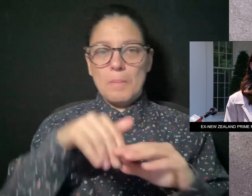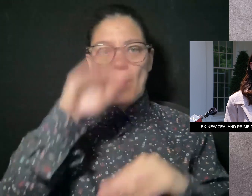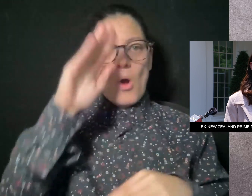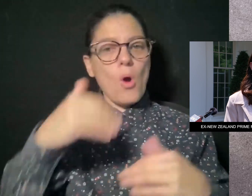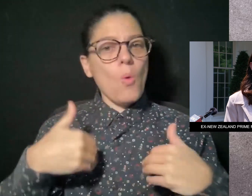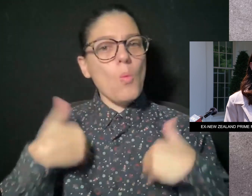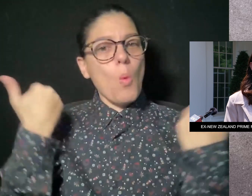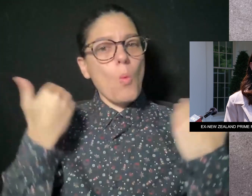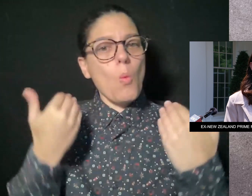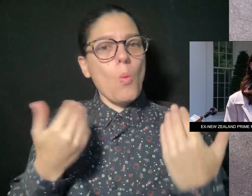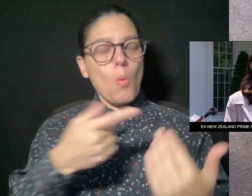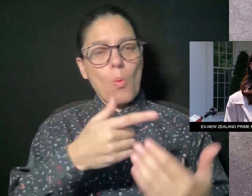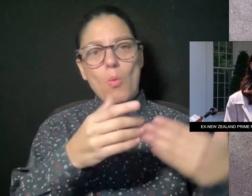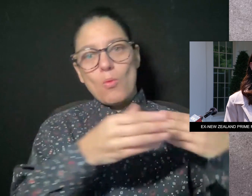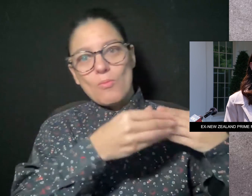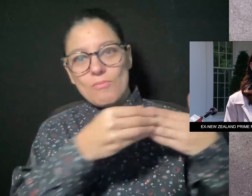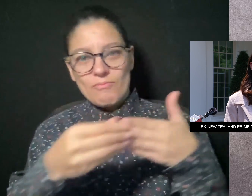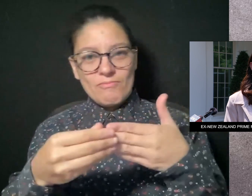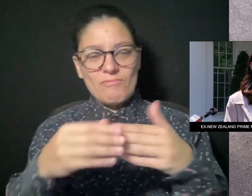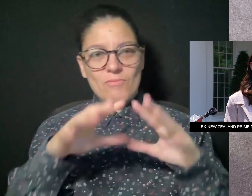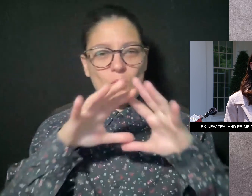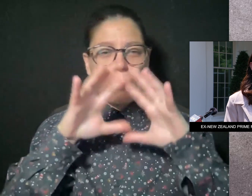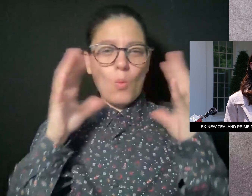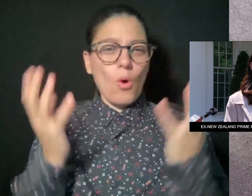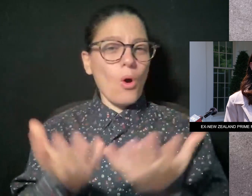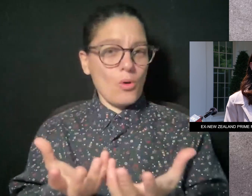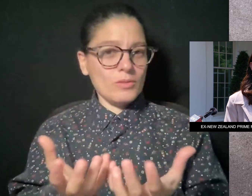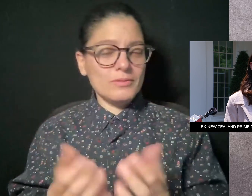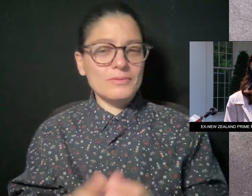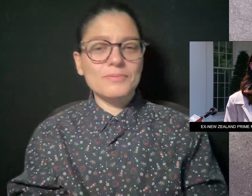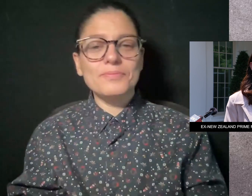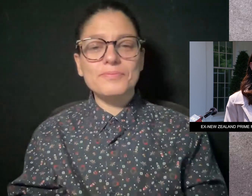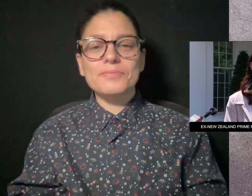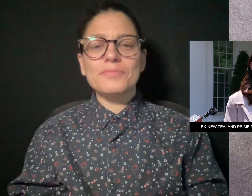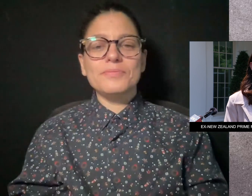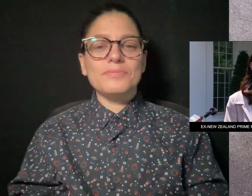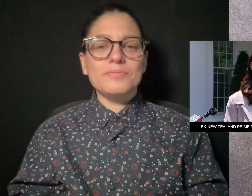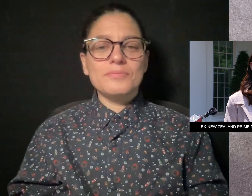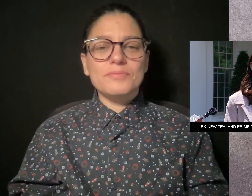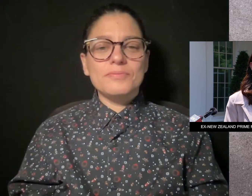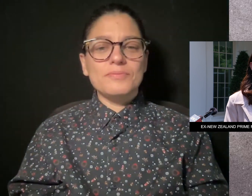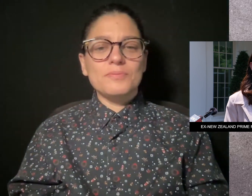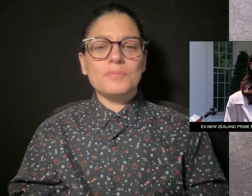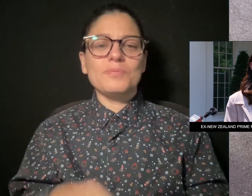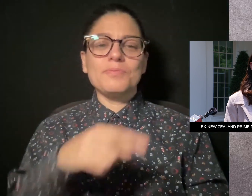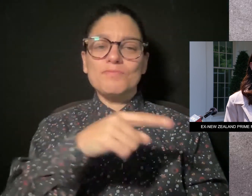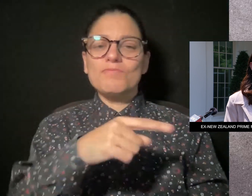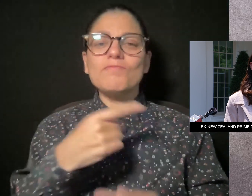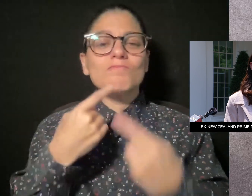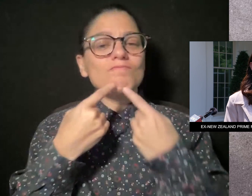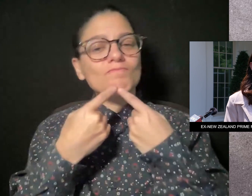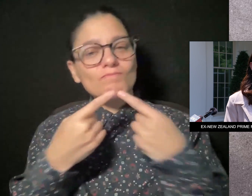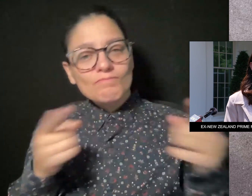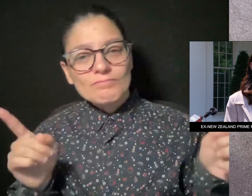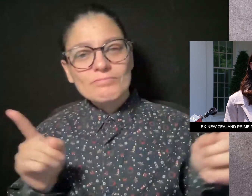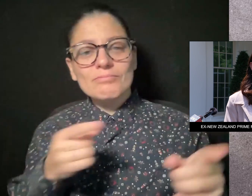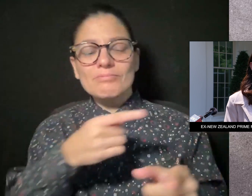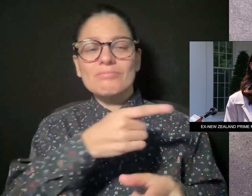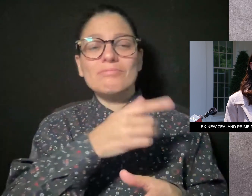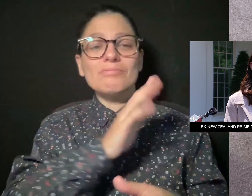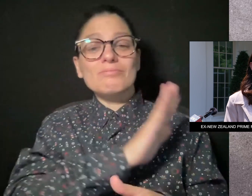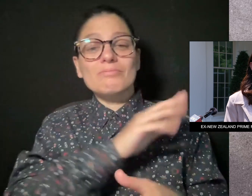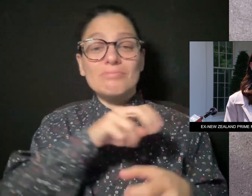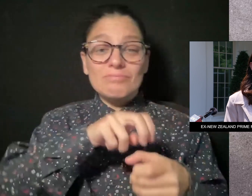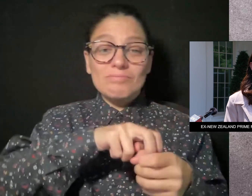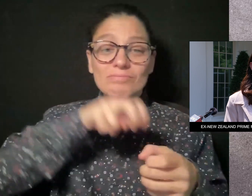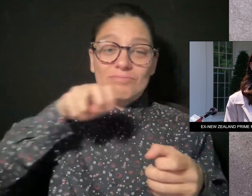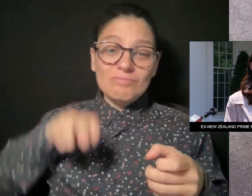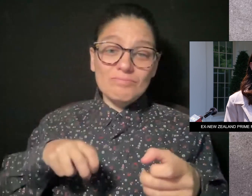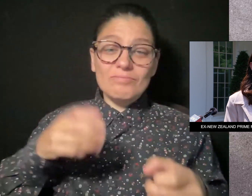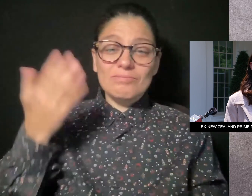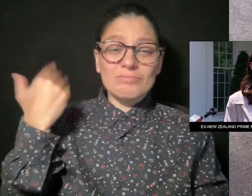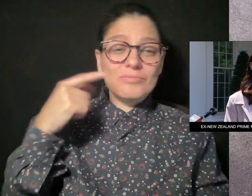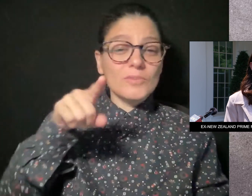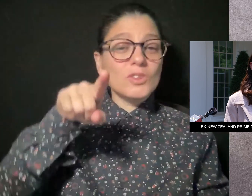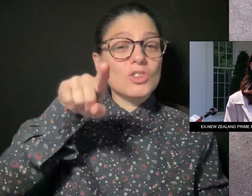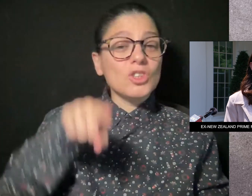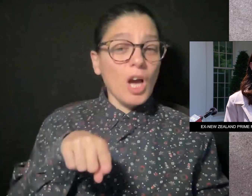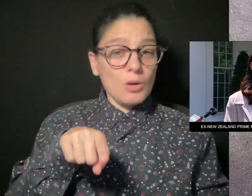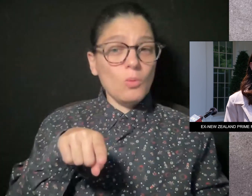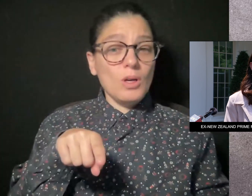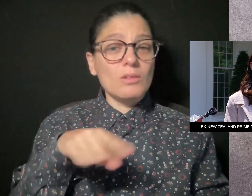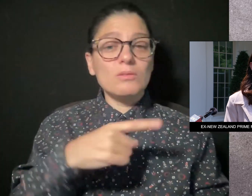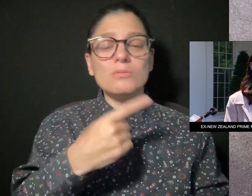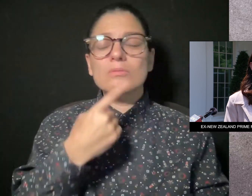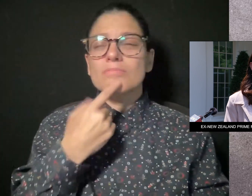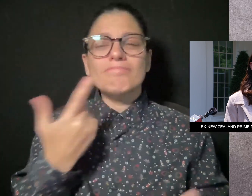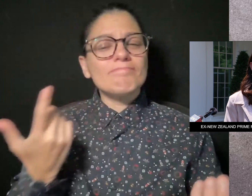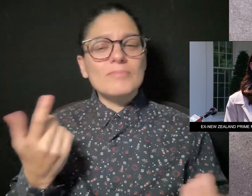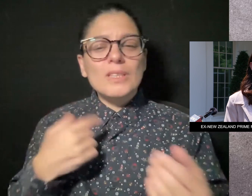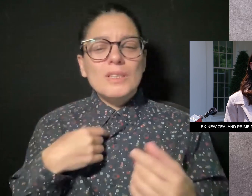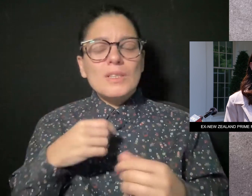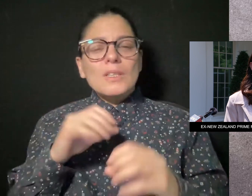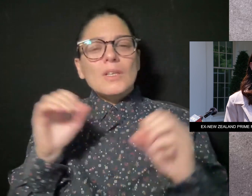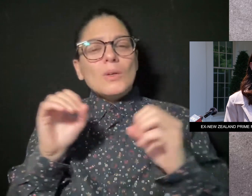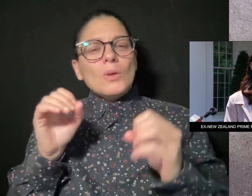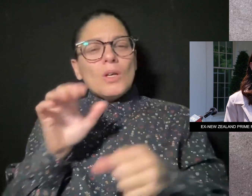the world she announced her resignation in January saying she no longer had enough fuel